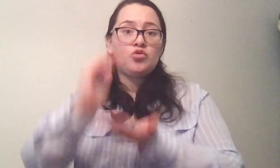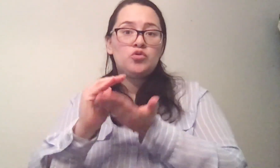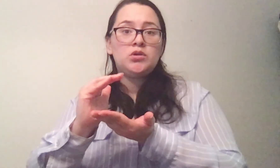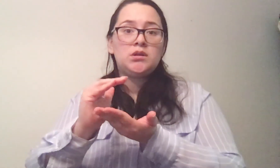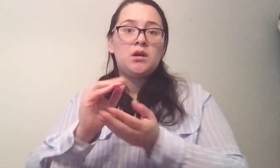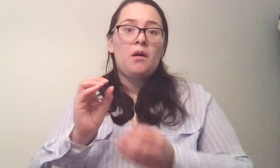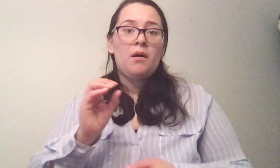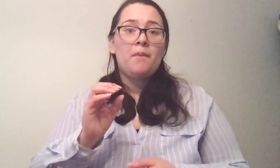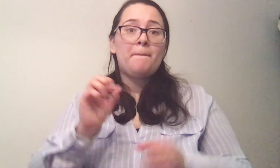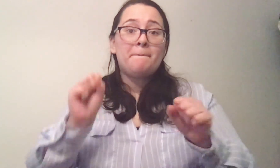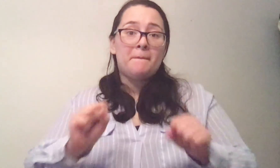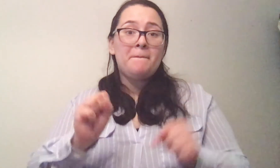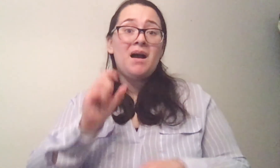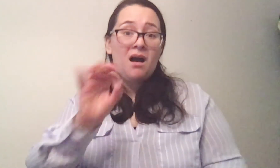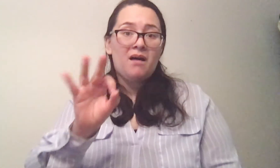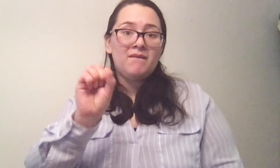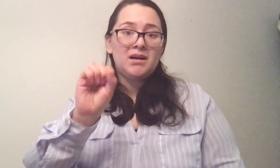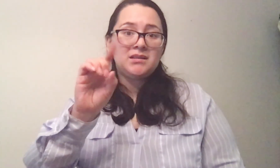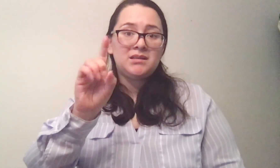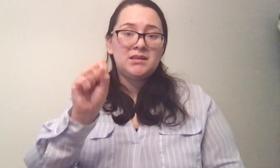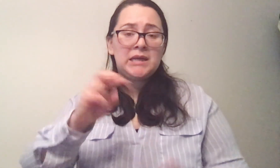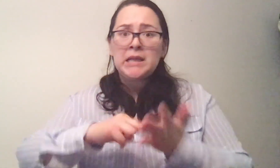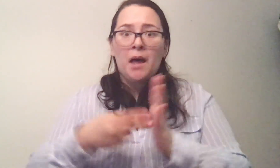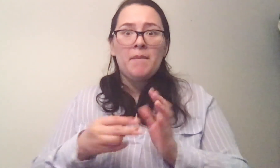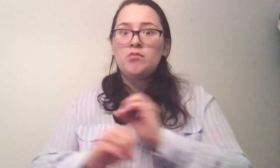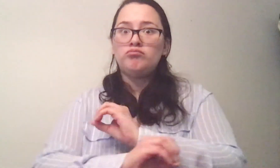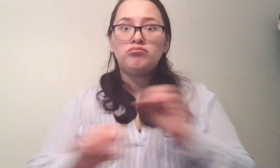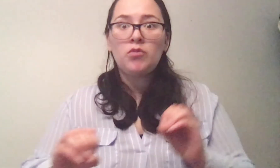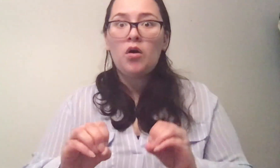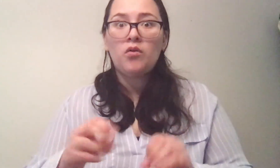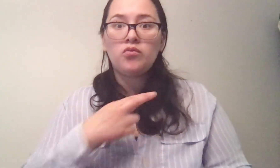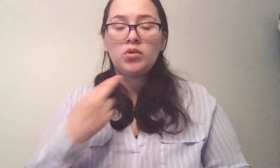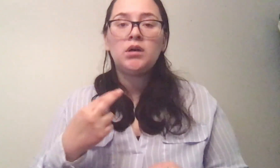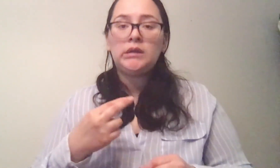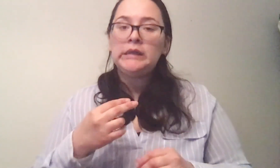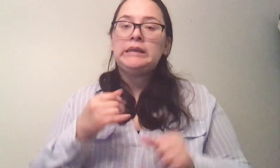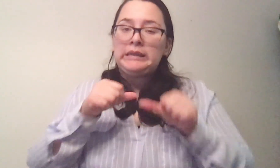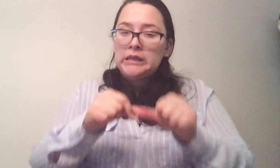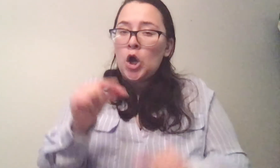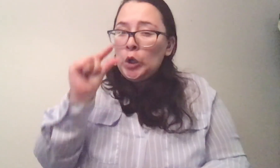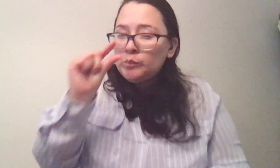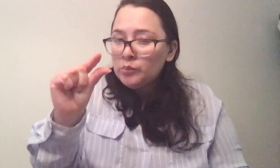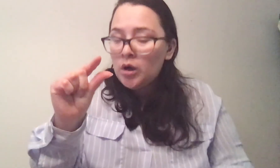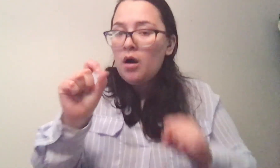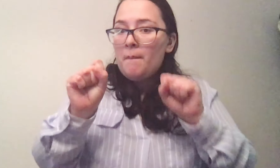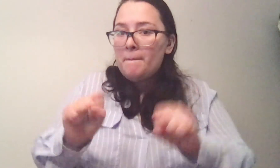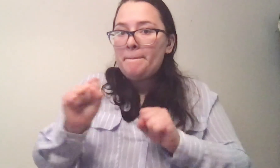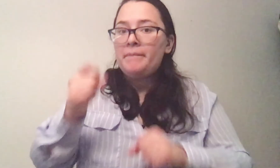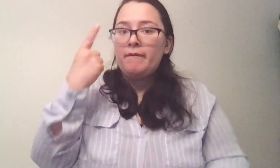Reduce the possibility of SIDS; meaning there's no risk? There's still a small possibility